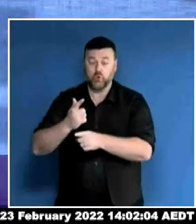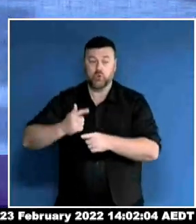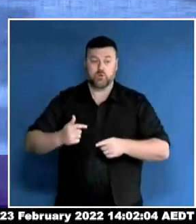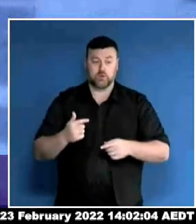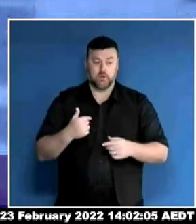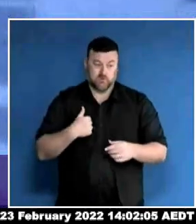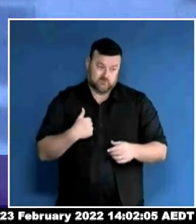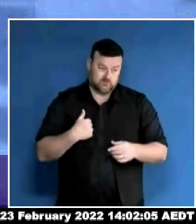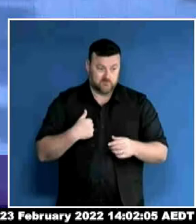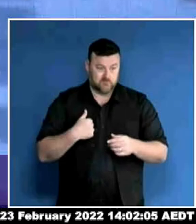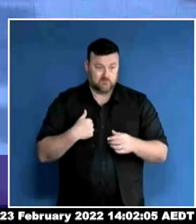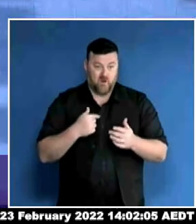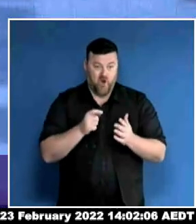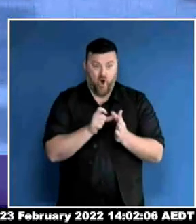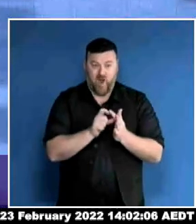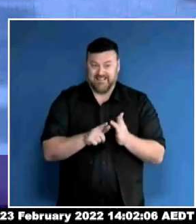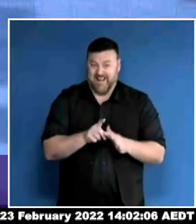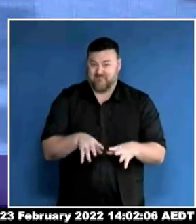But I was surprised how it was first set up.